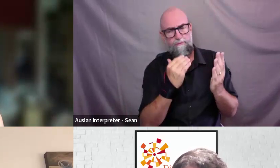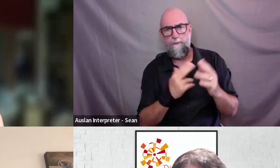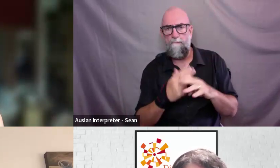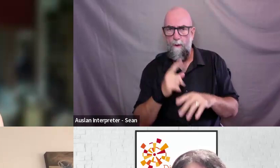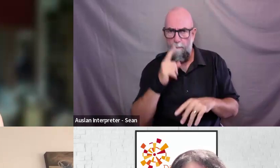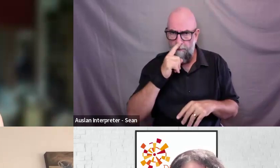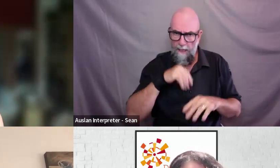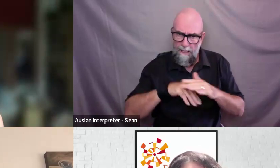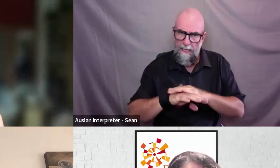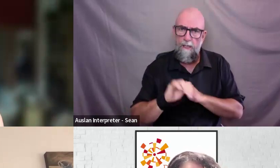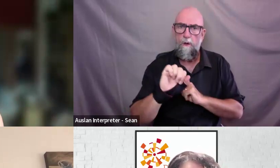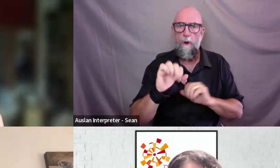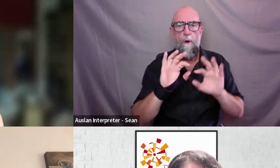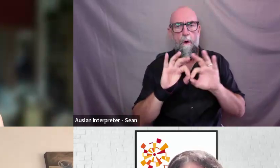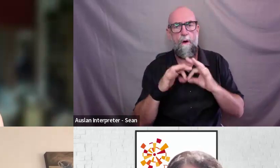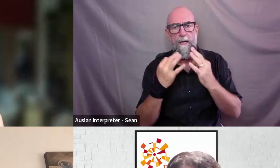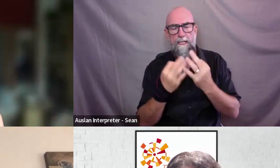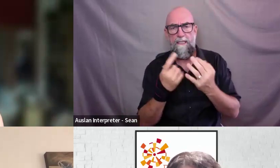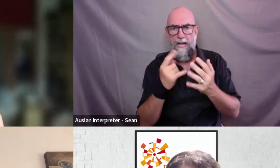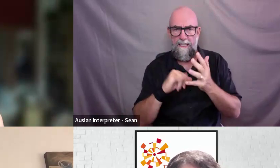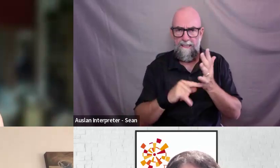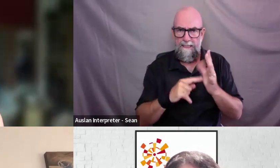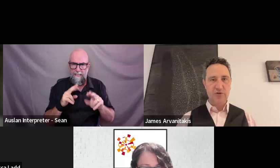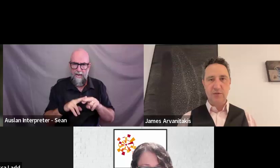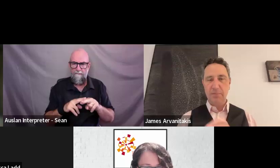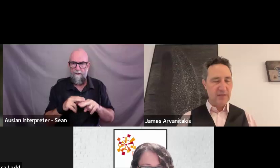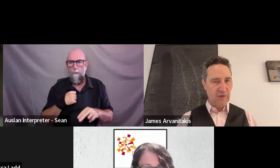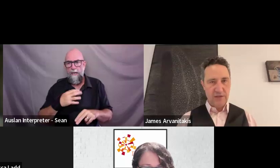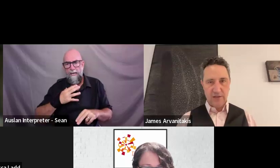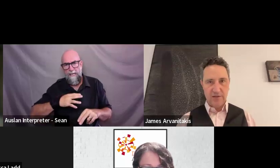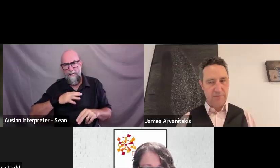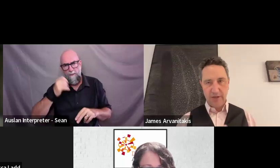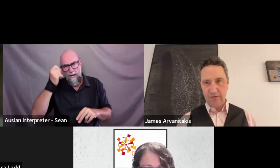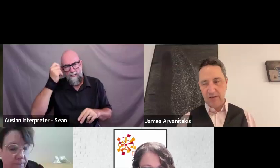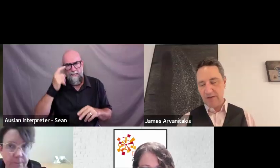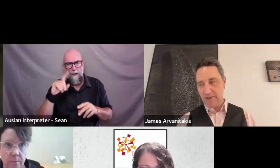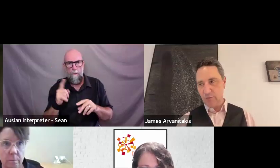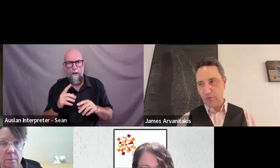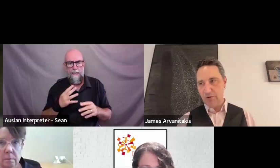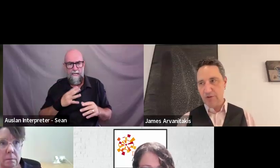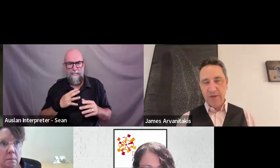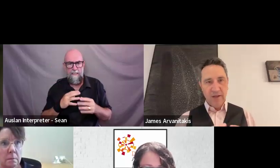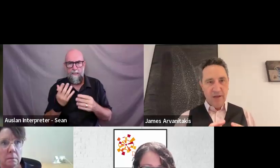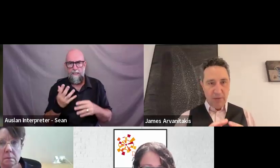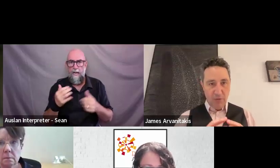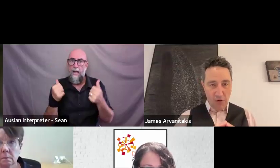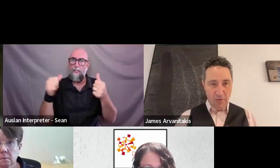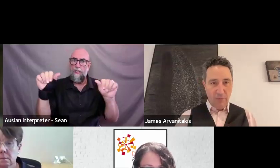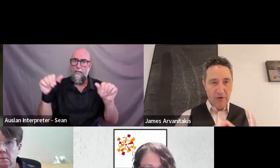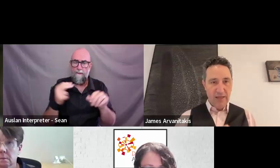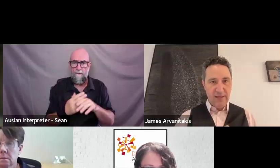should not intervene, I don't believe that interventionist boards but the role of the board here is so important to set the